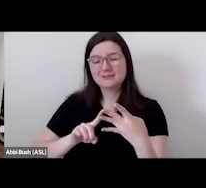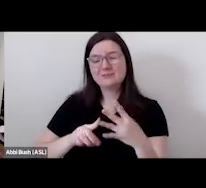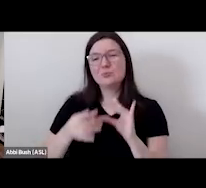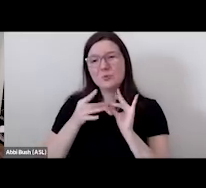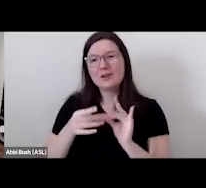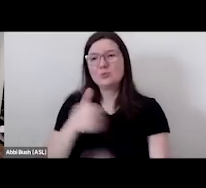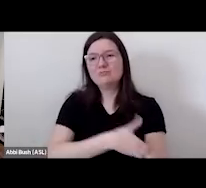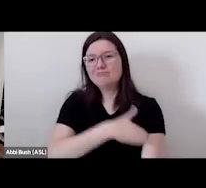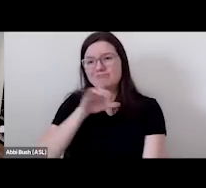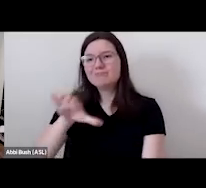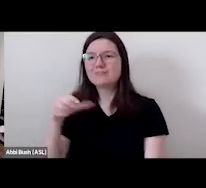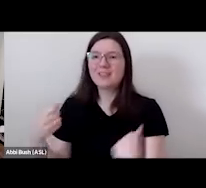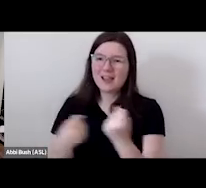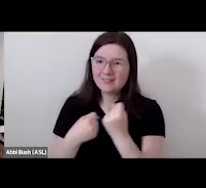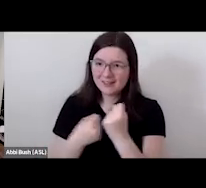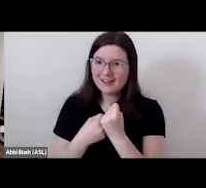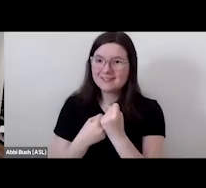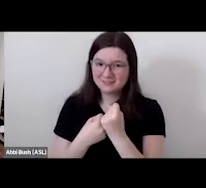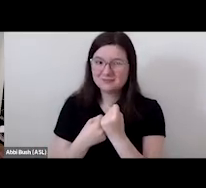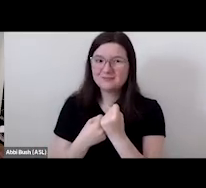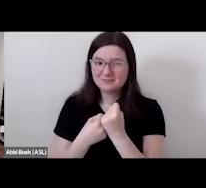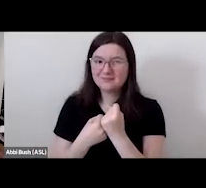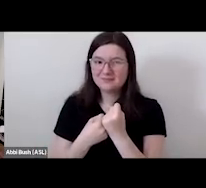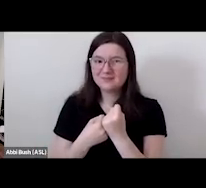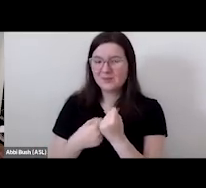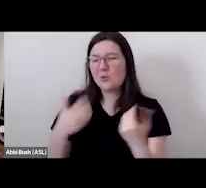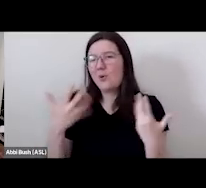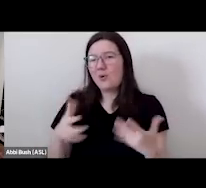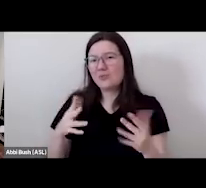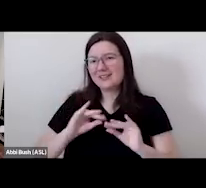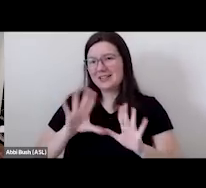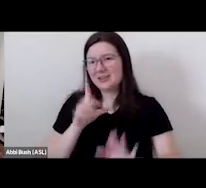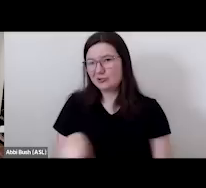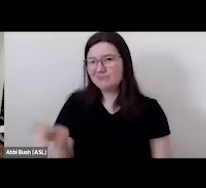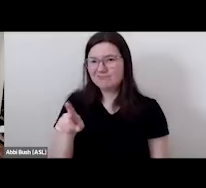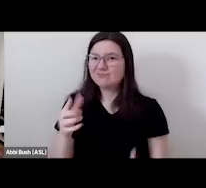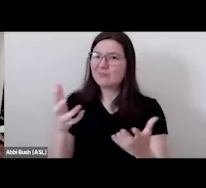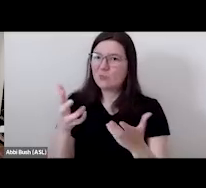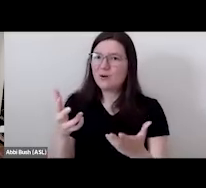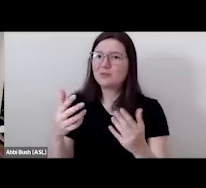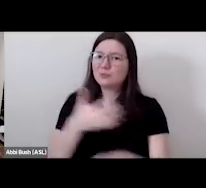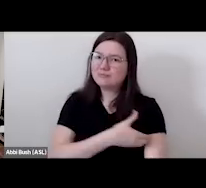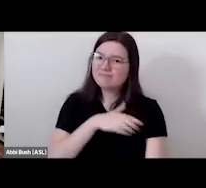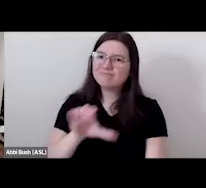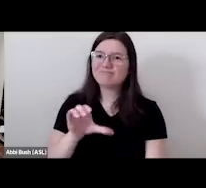and advocate for your clients. I say this all the time, but direct care staff knows our